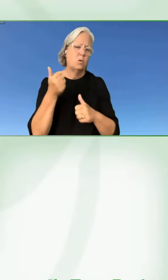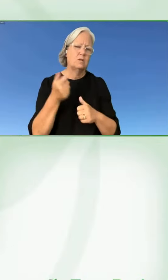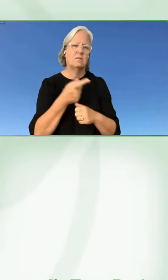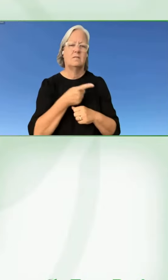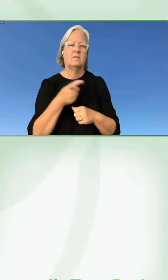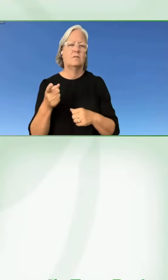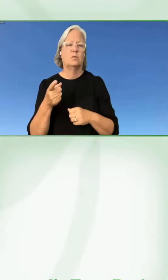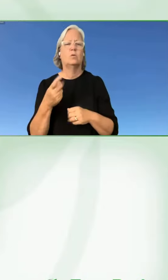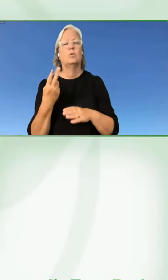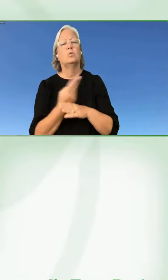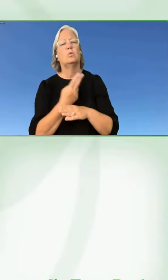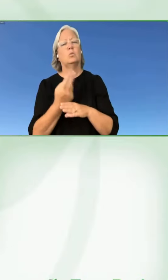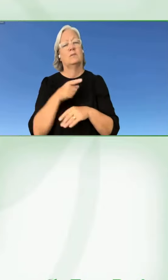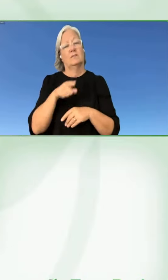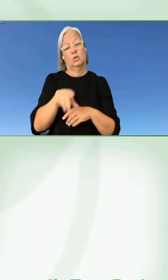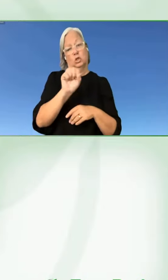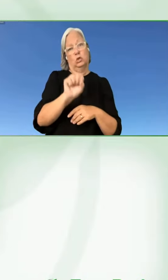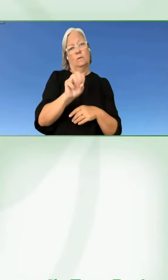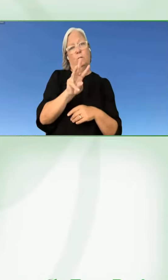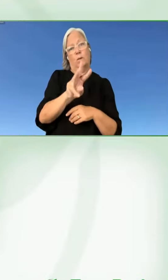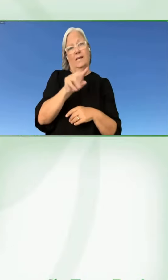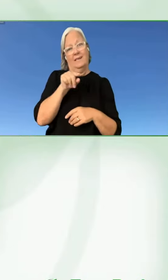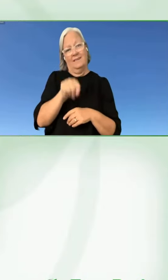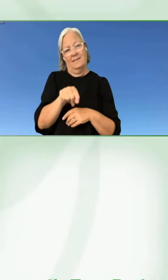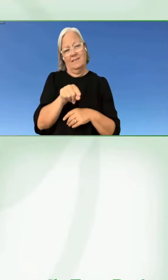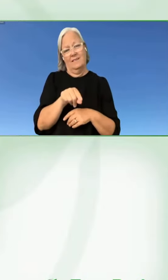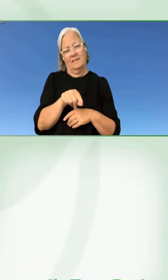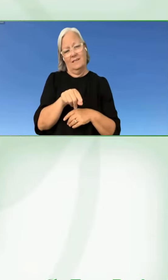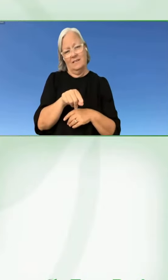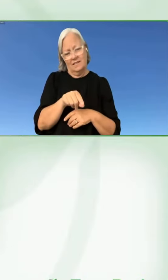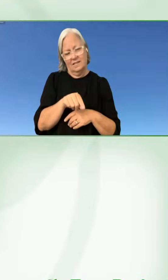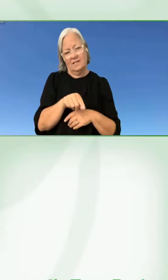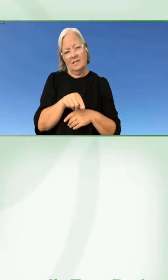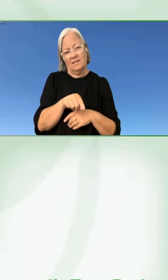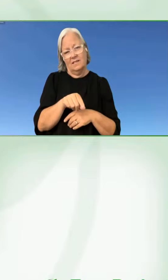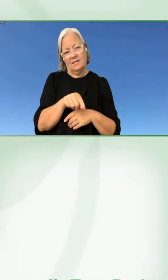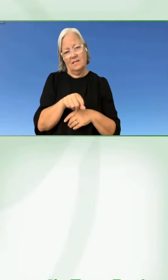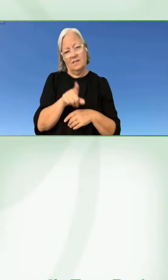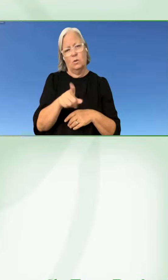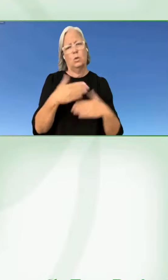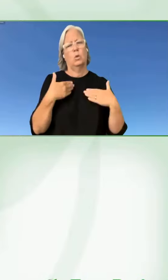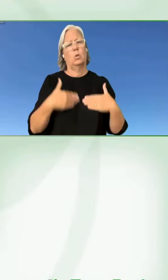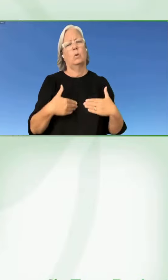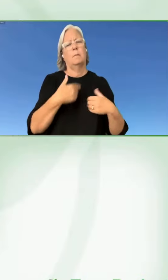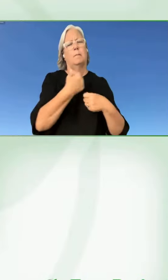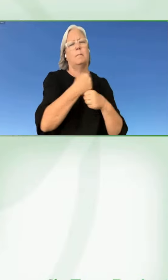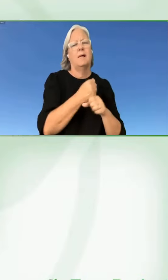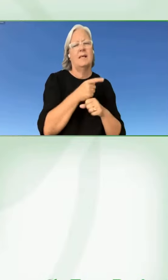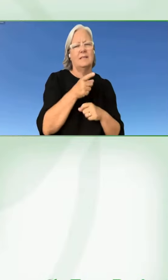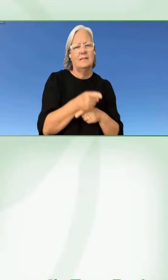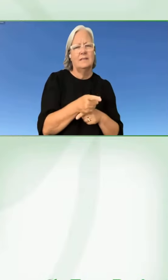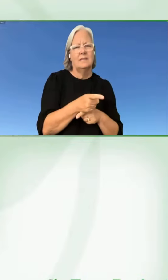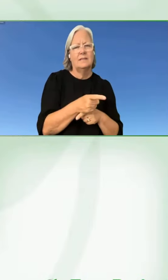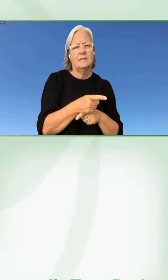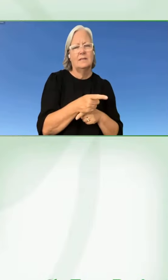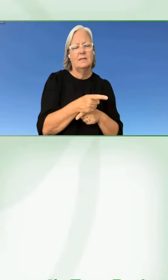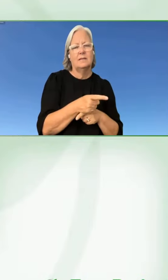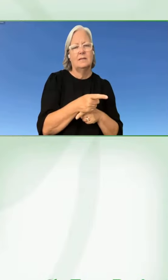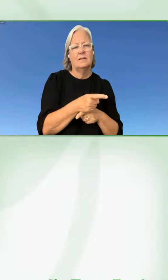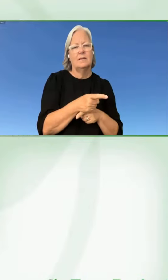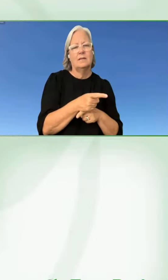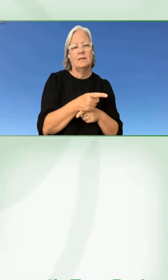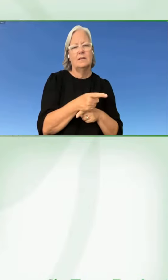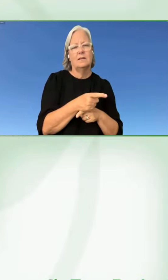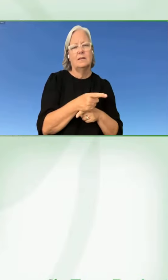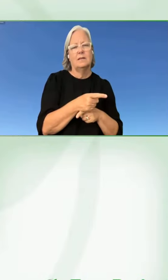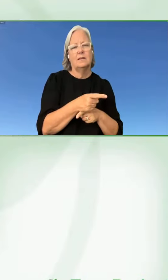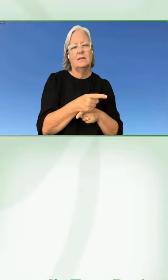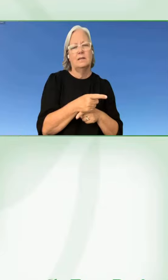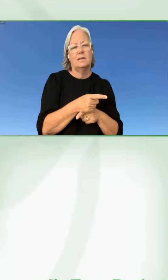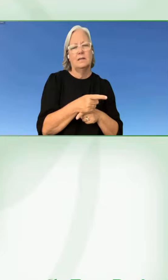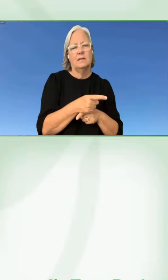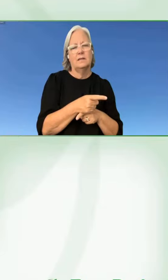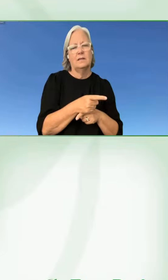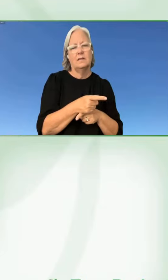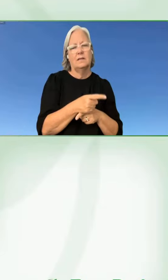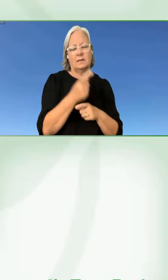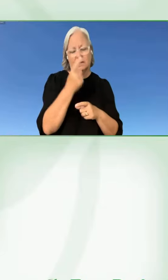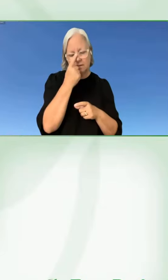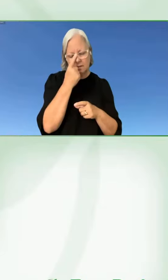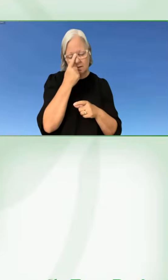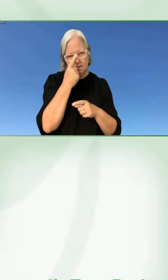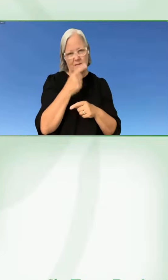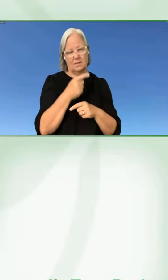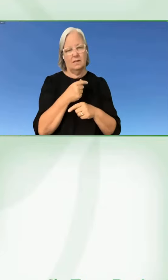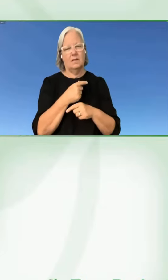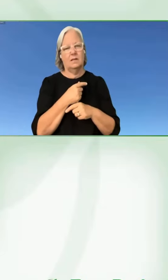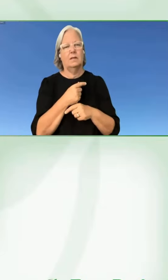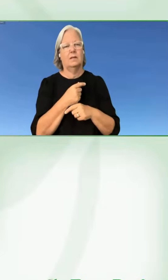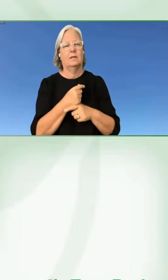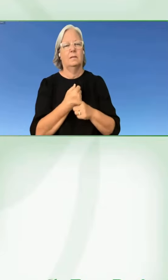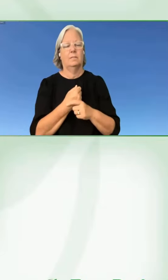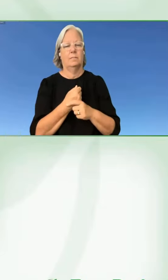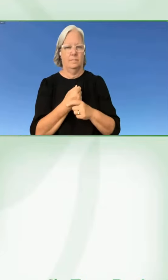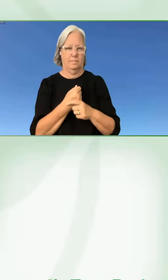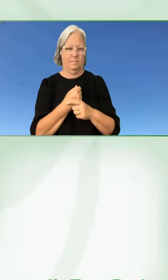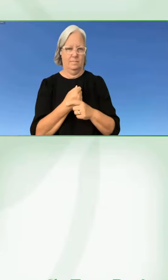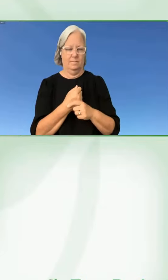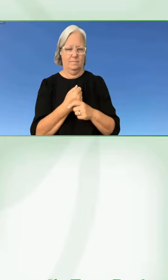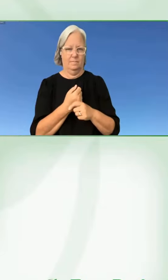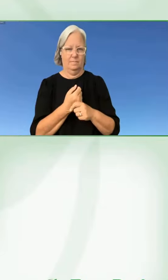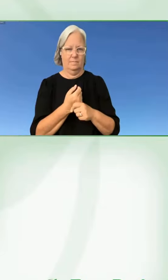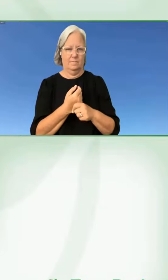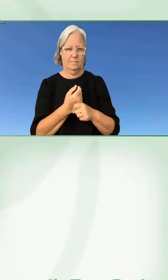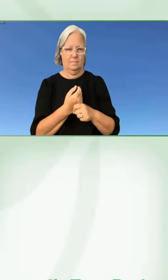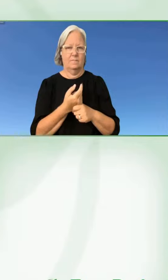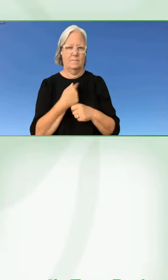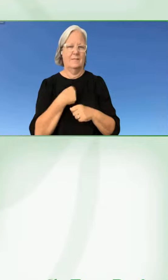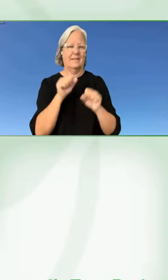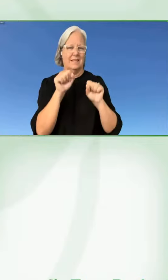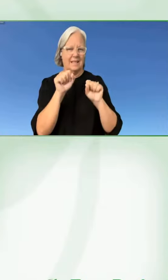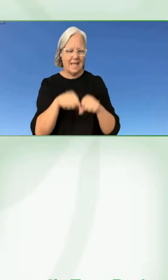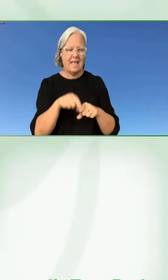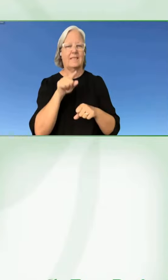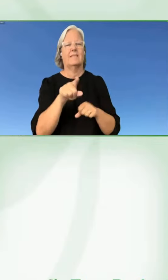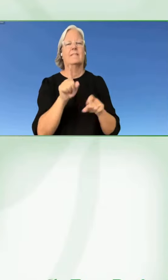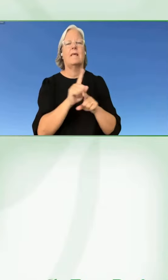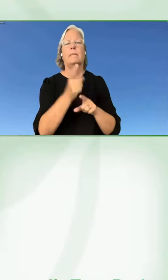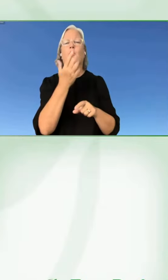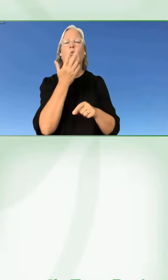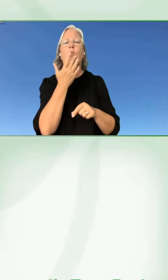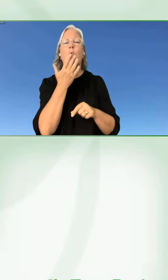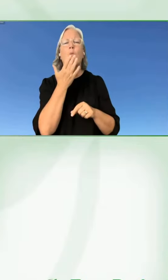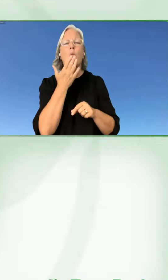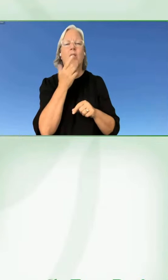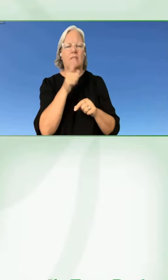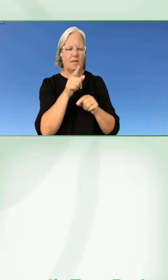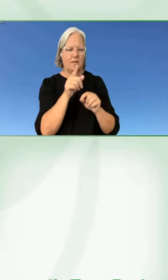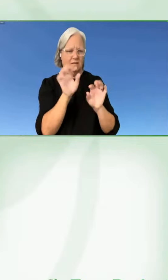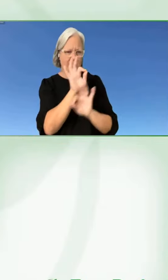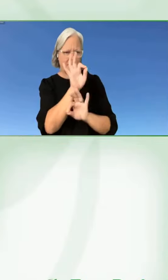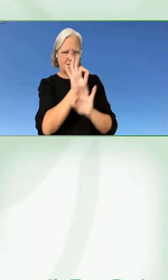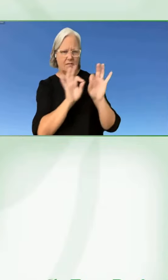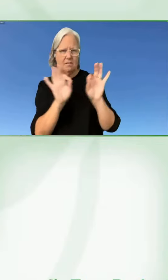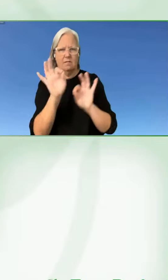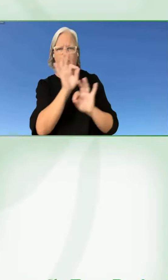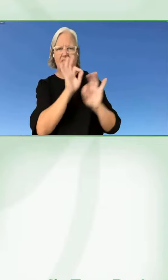The solutions are all free and you can just click on download to